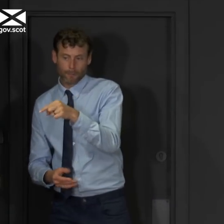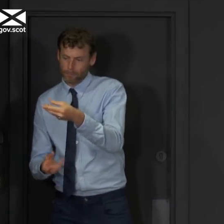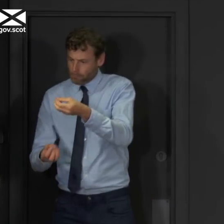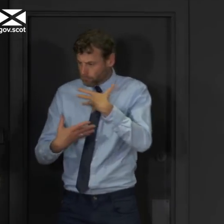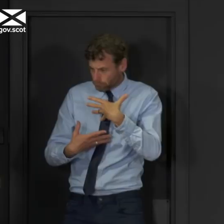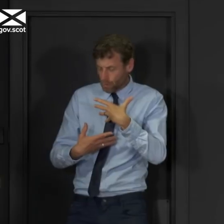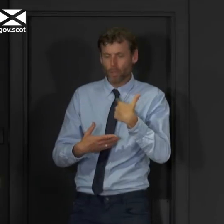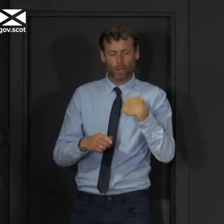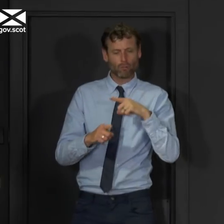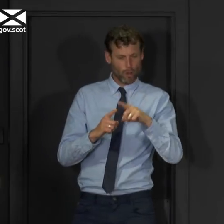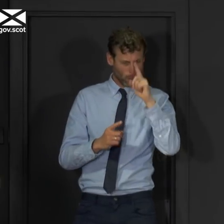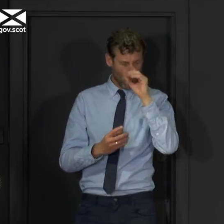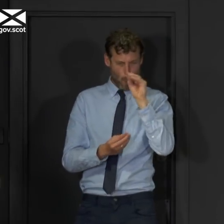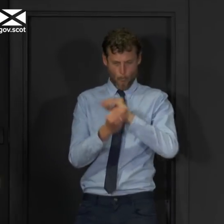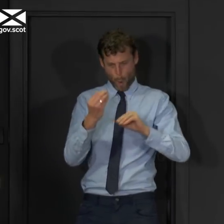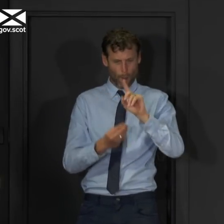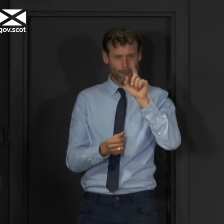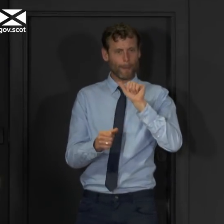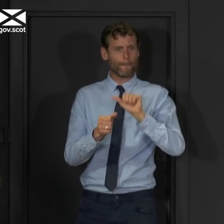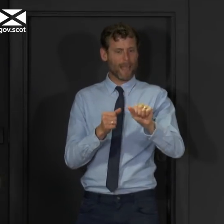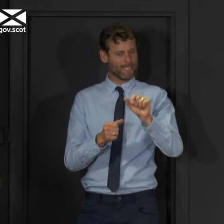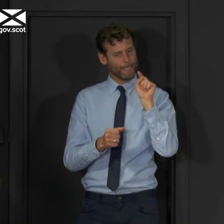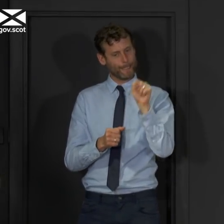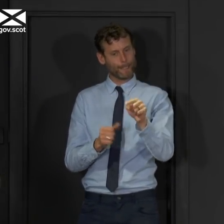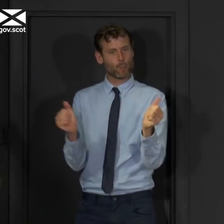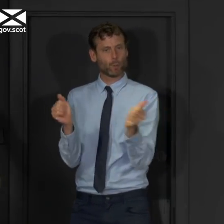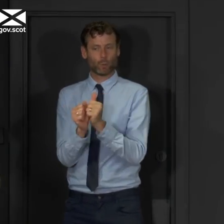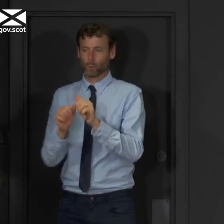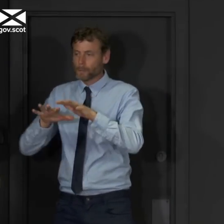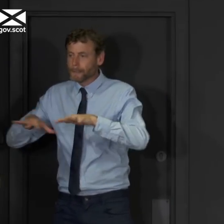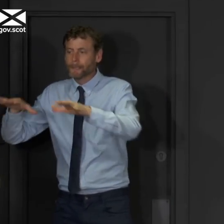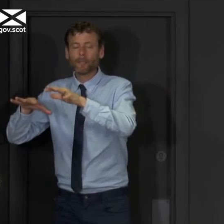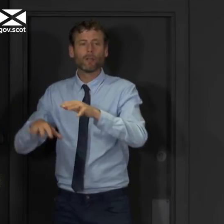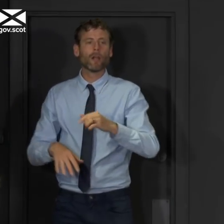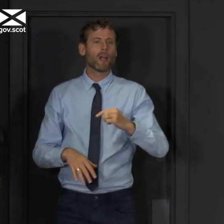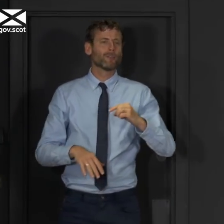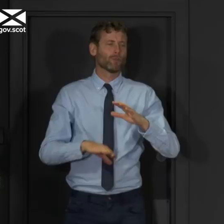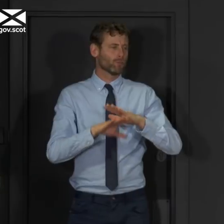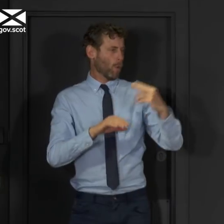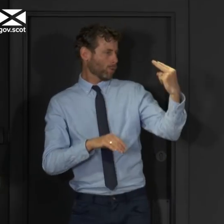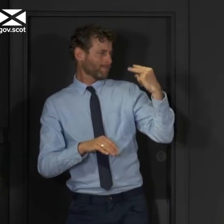can through this. So don't treat this as if it's a normal nod, winks, briefings in advance.